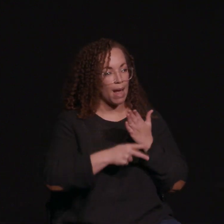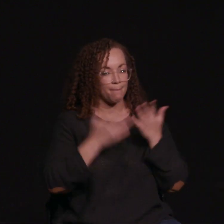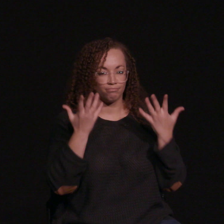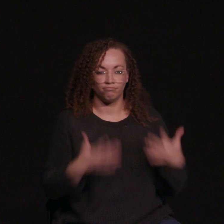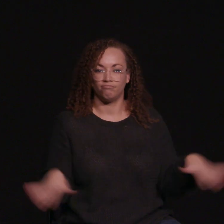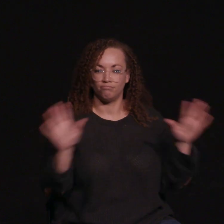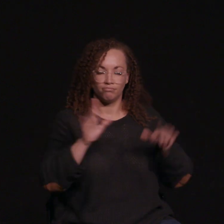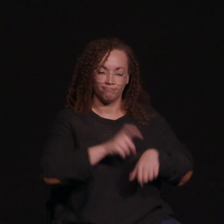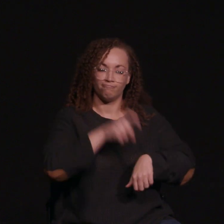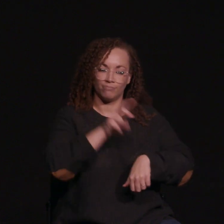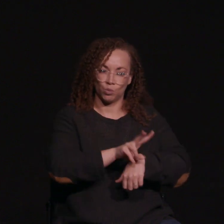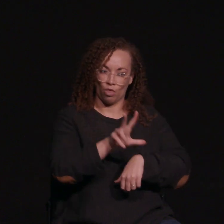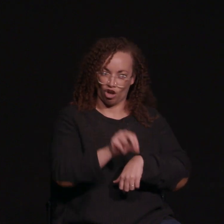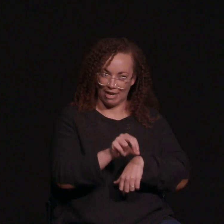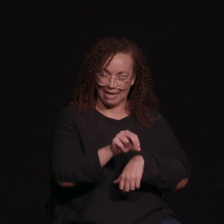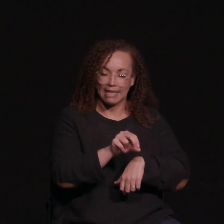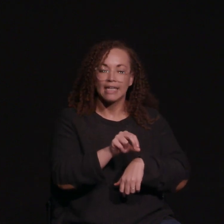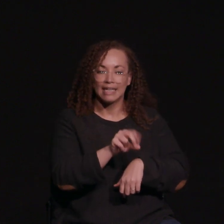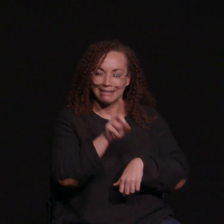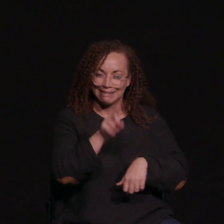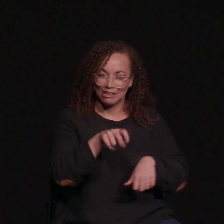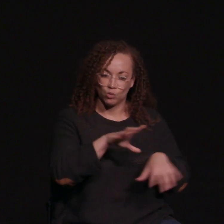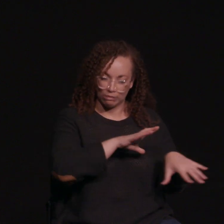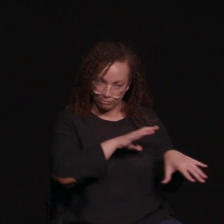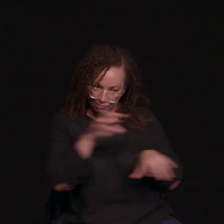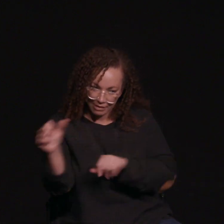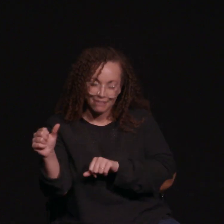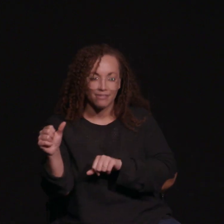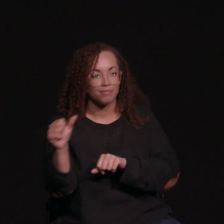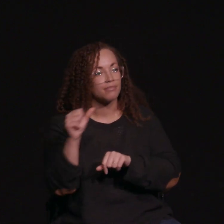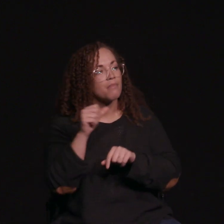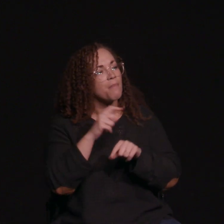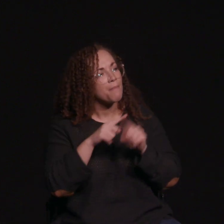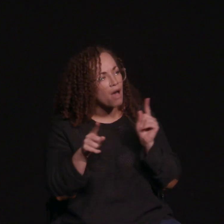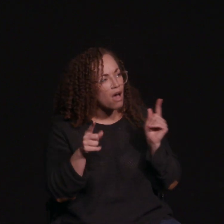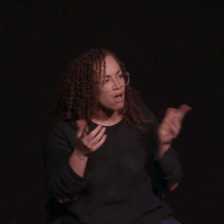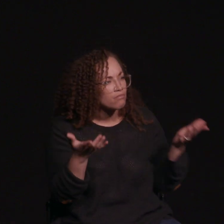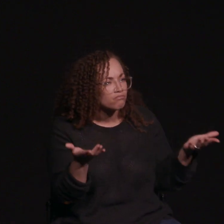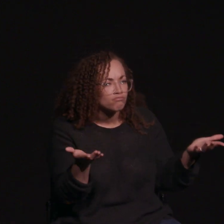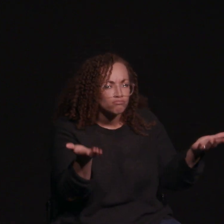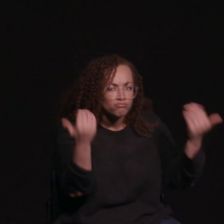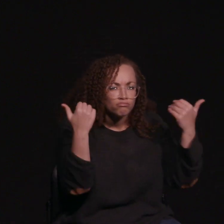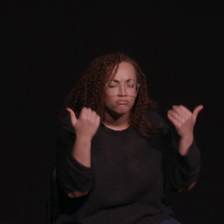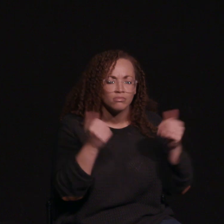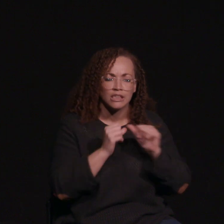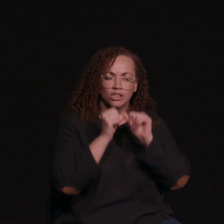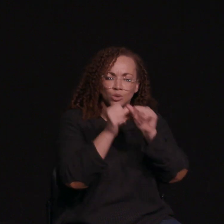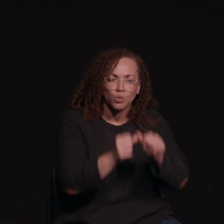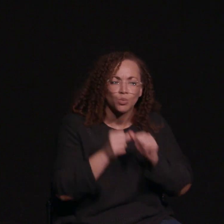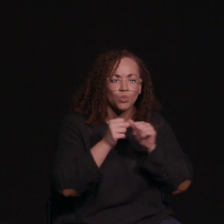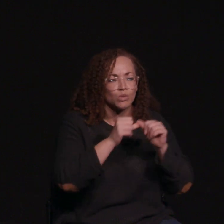to vacate the theater, but we invite folks to continue our study and break bread together in the atrium